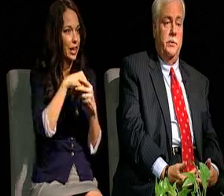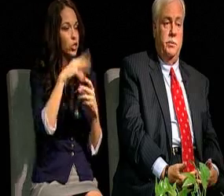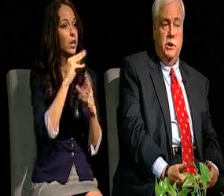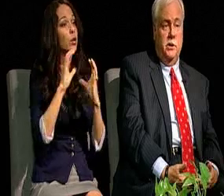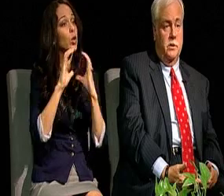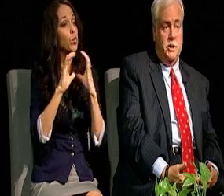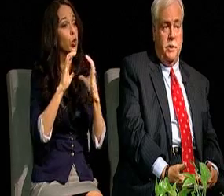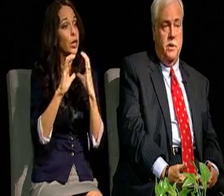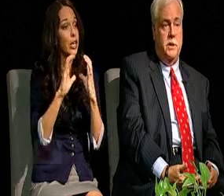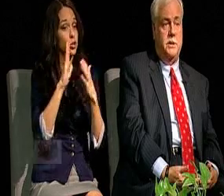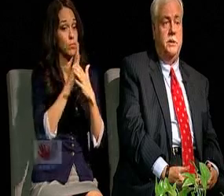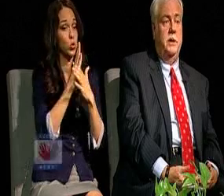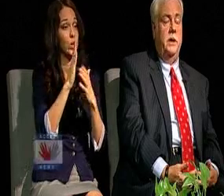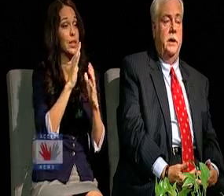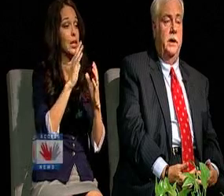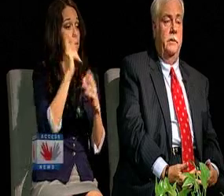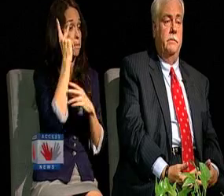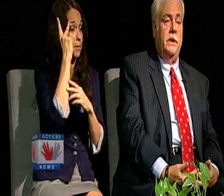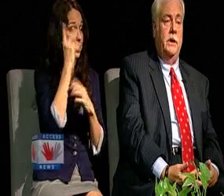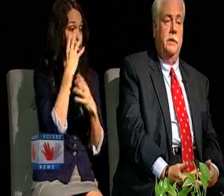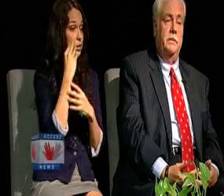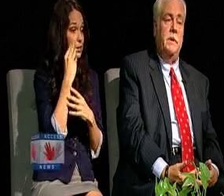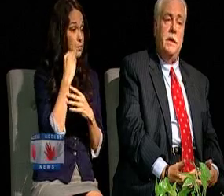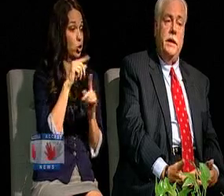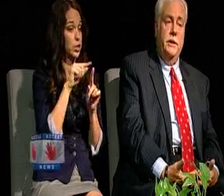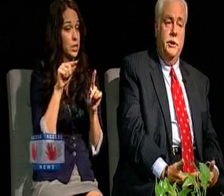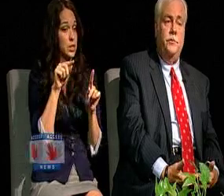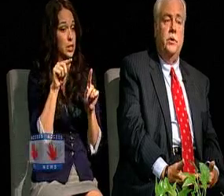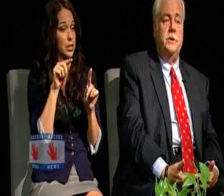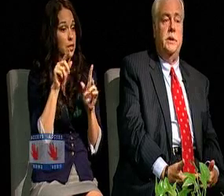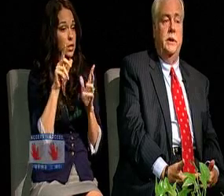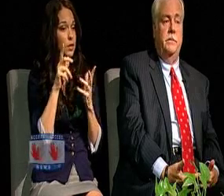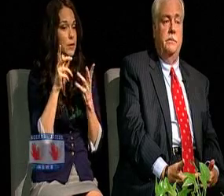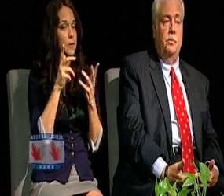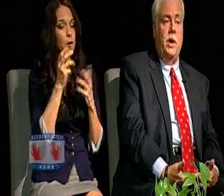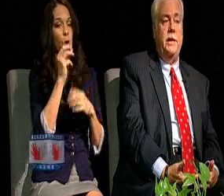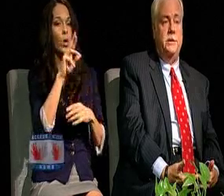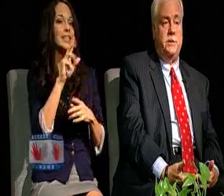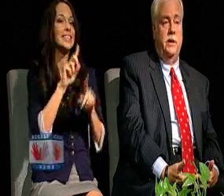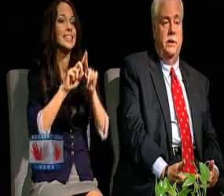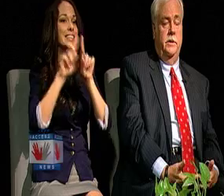their political experience, different ways